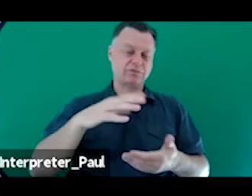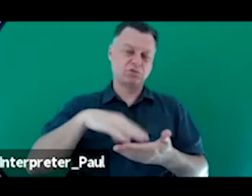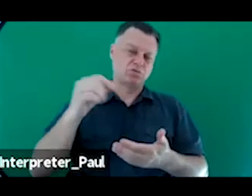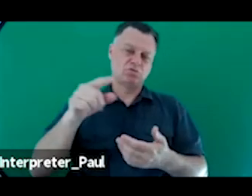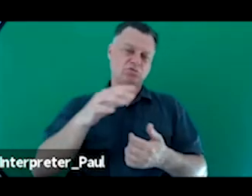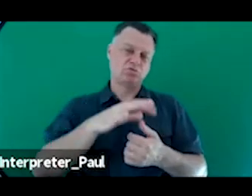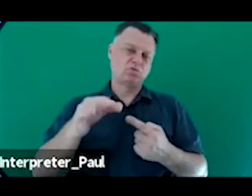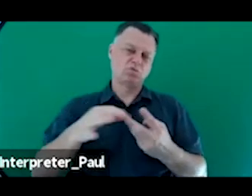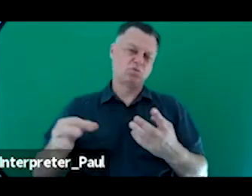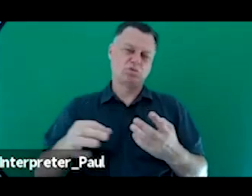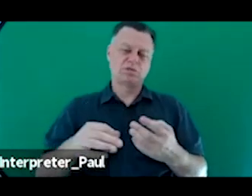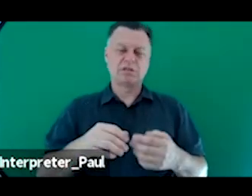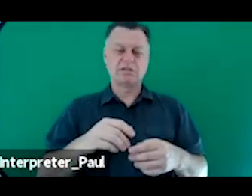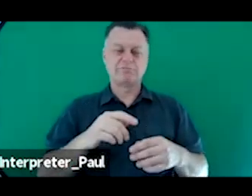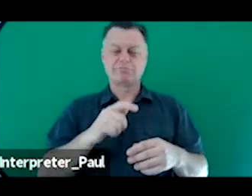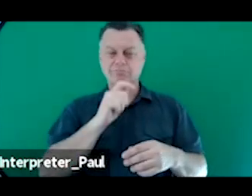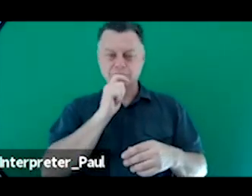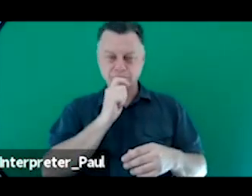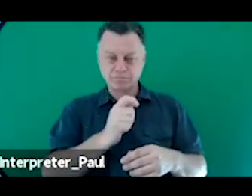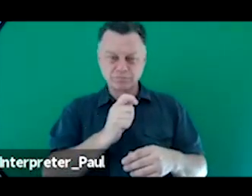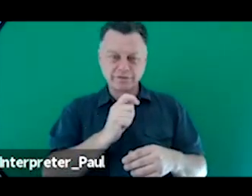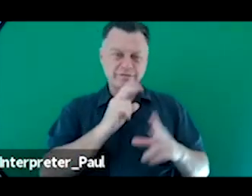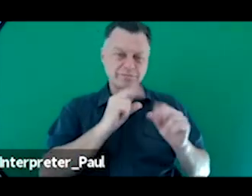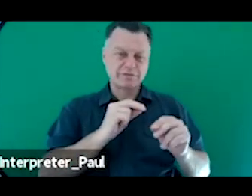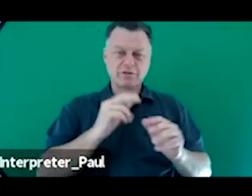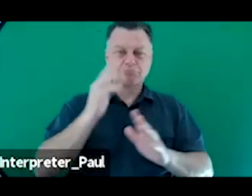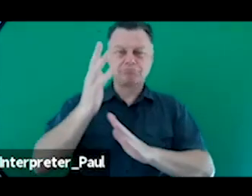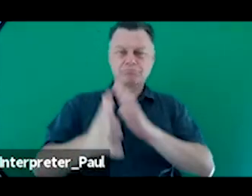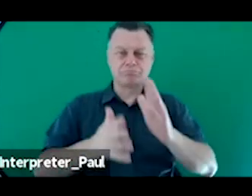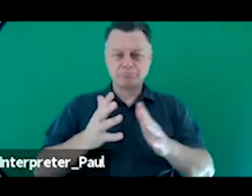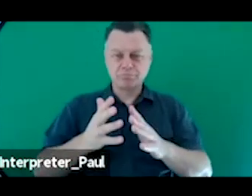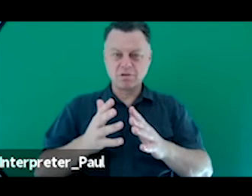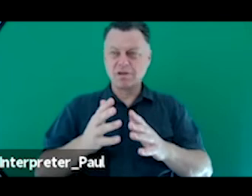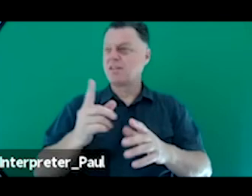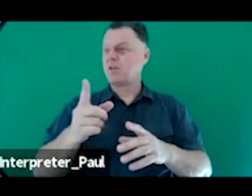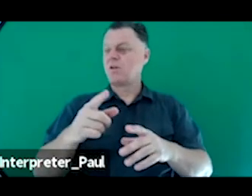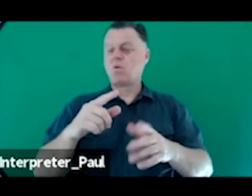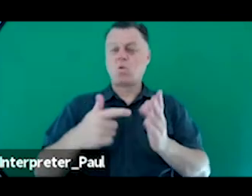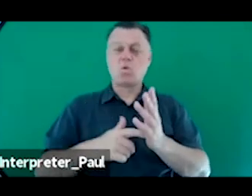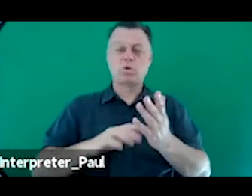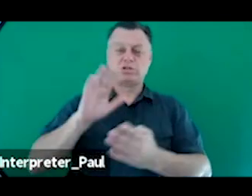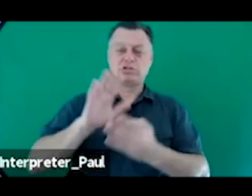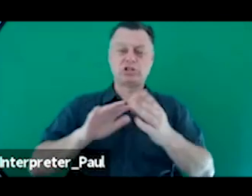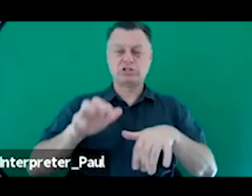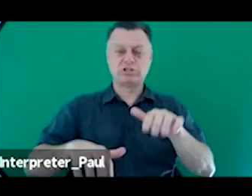speaking on the microphone or using the chat, and everybody just decides to use the chat, is that --